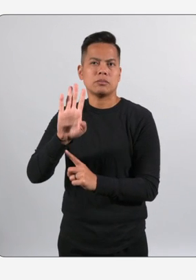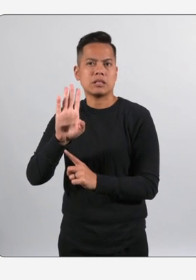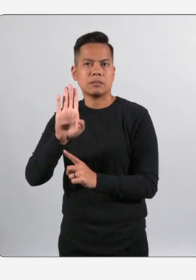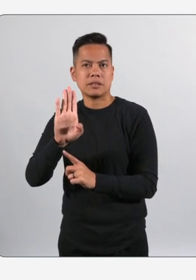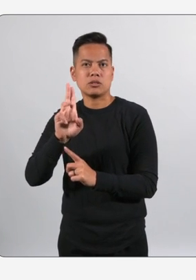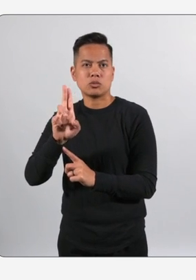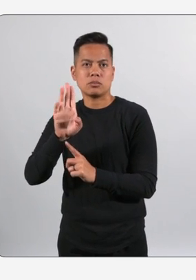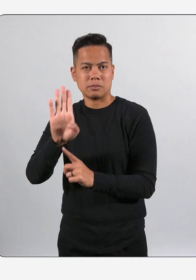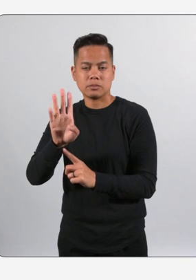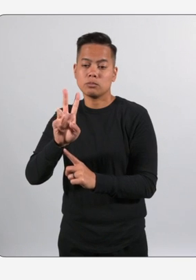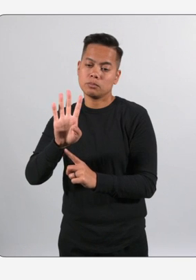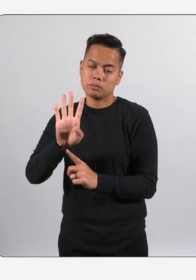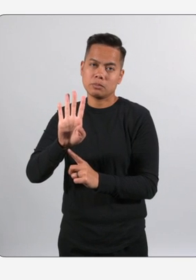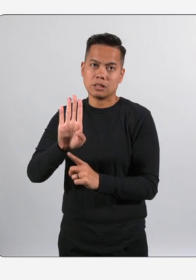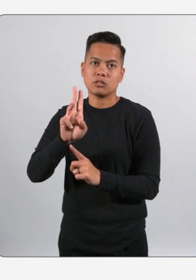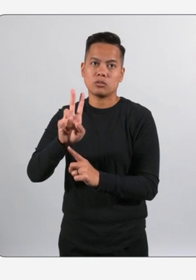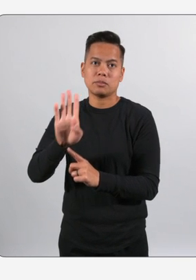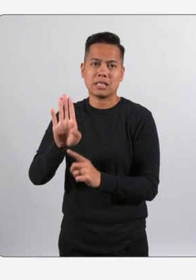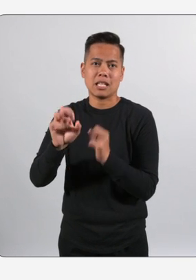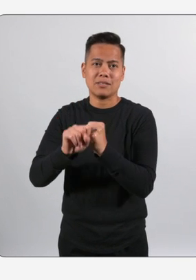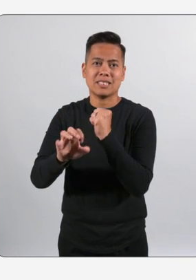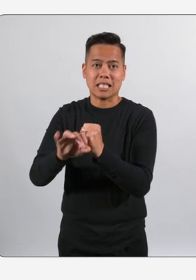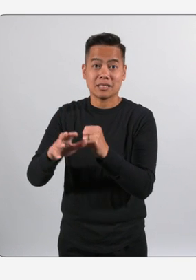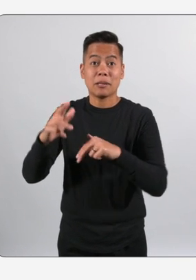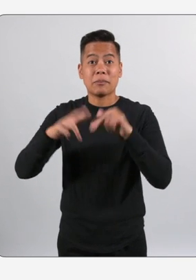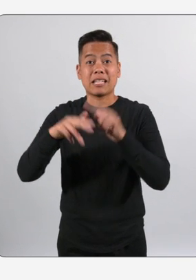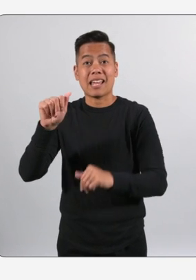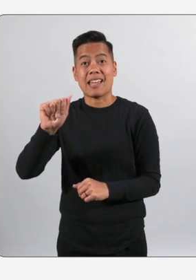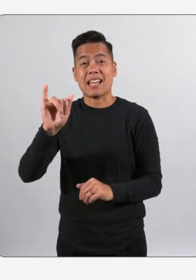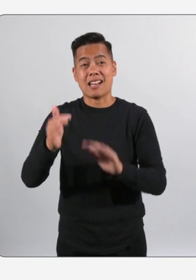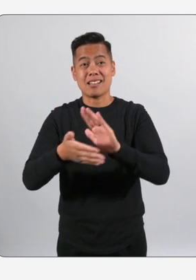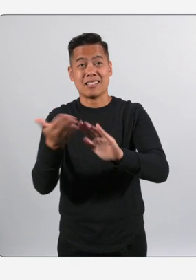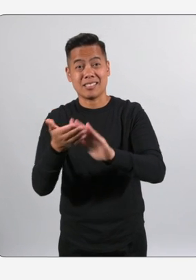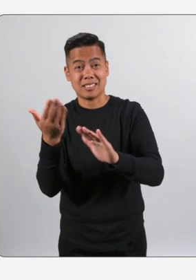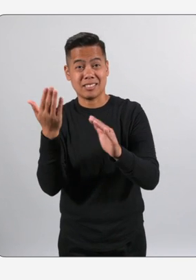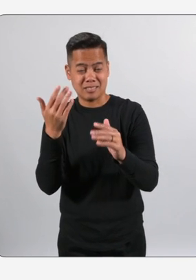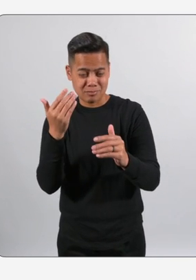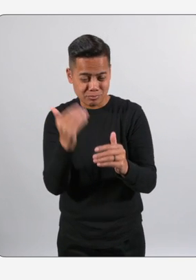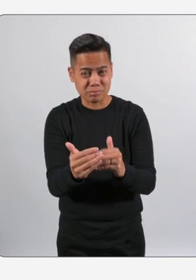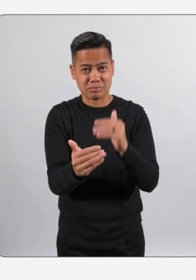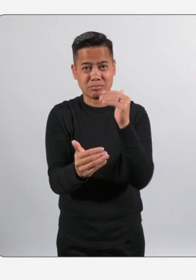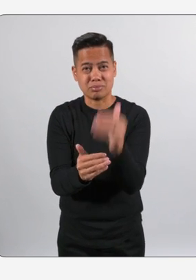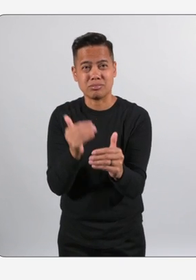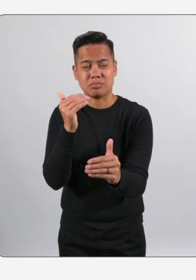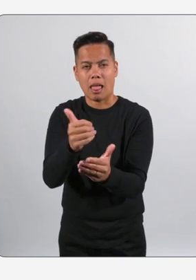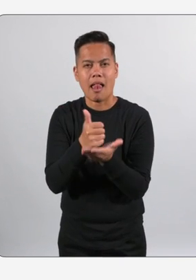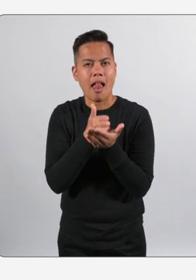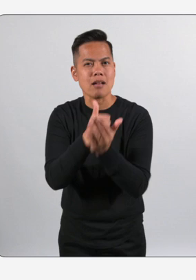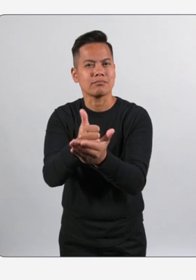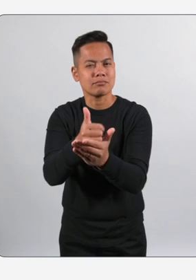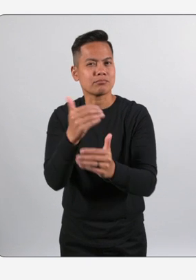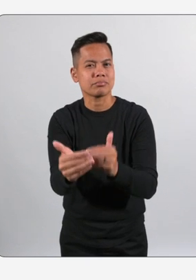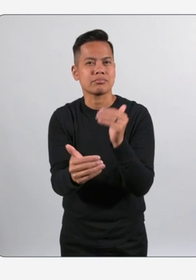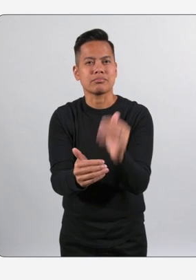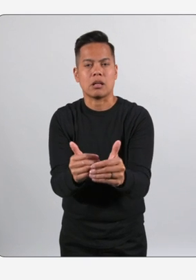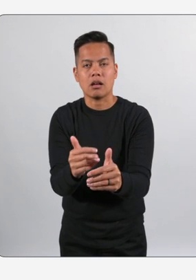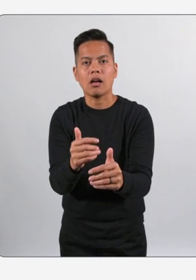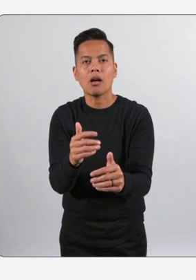We're building AI powered solutions for every step of your creative process. You'll be able to get help with